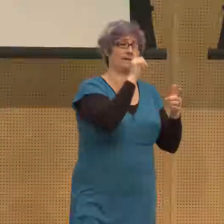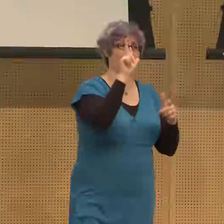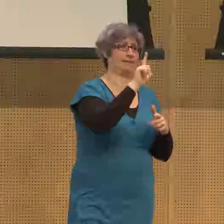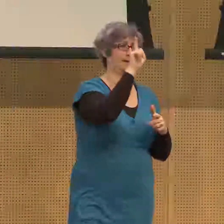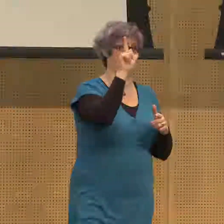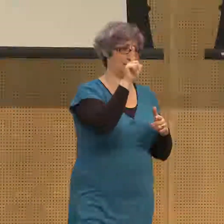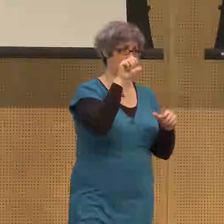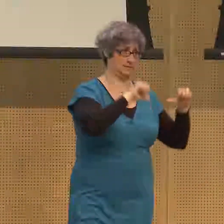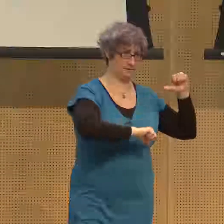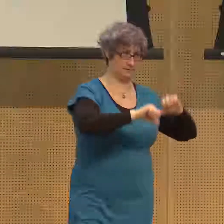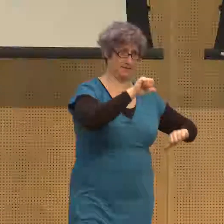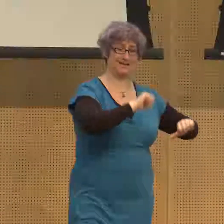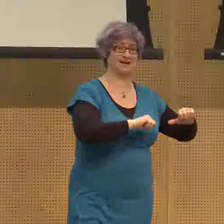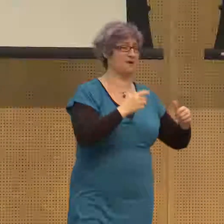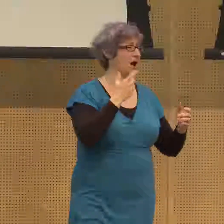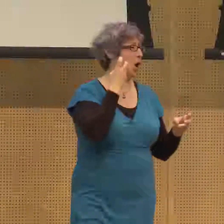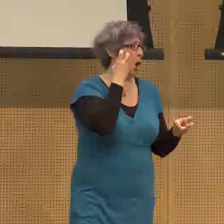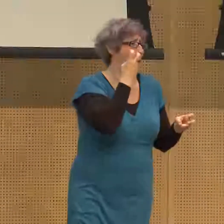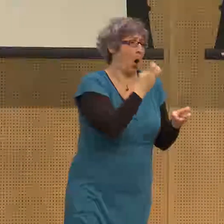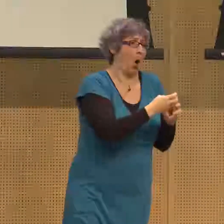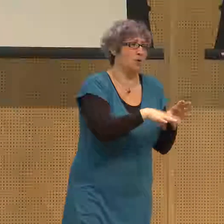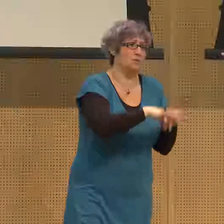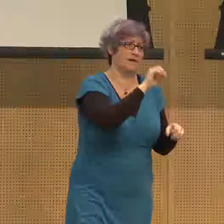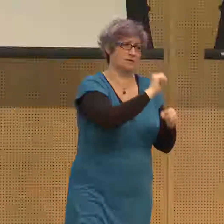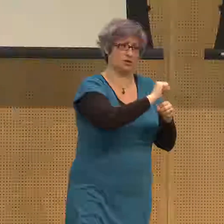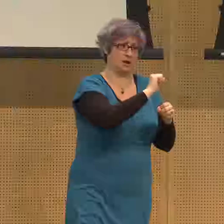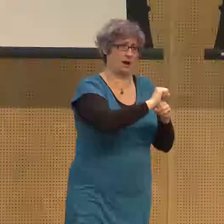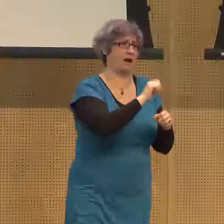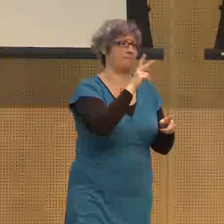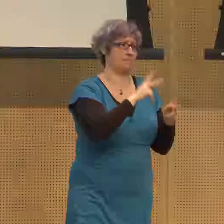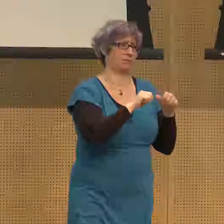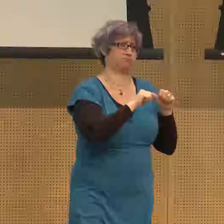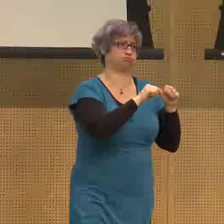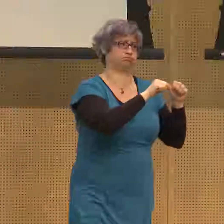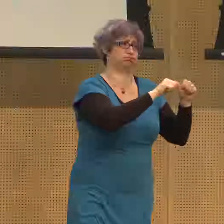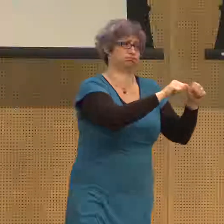He graduated from Gallaudet. He got a degree in library science.